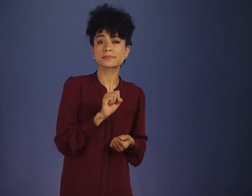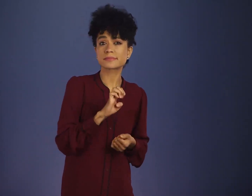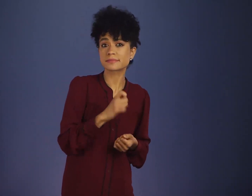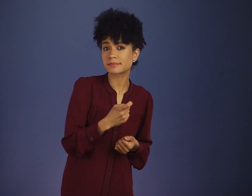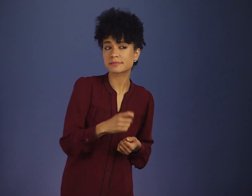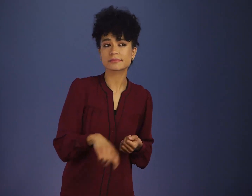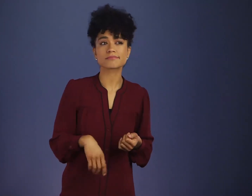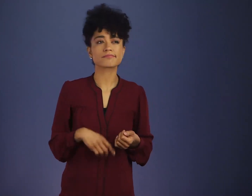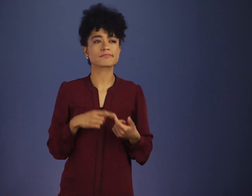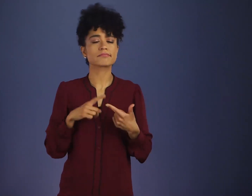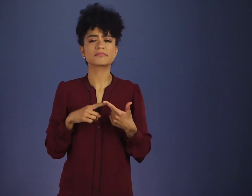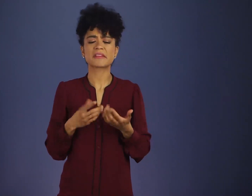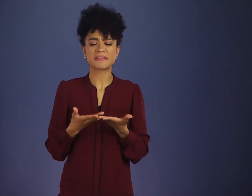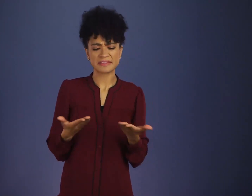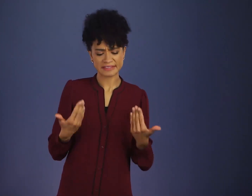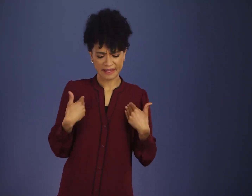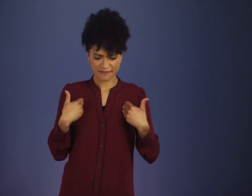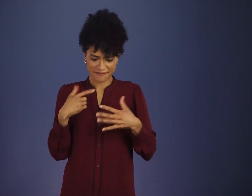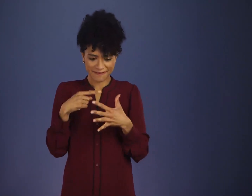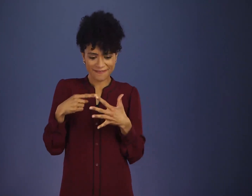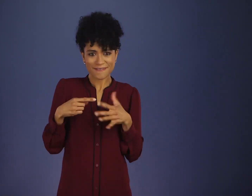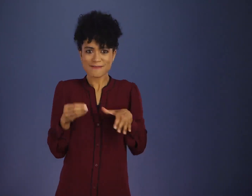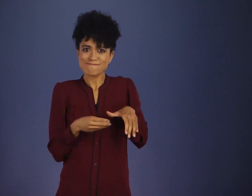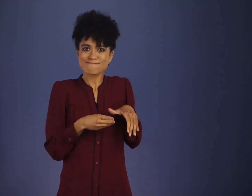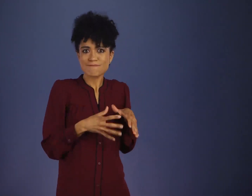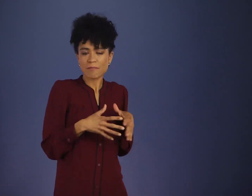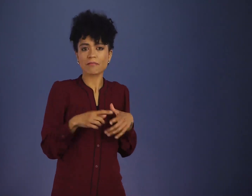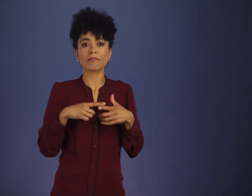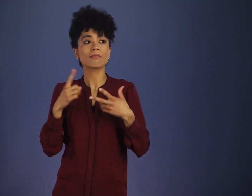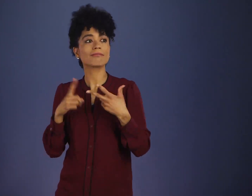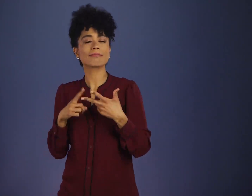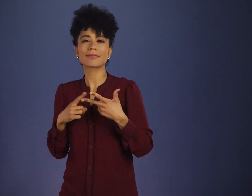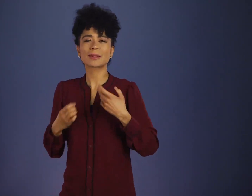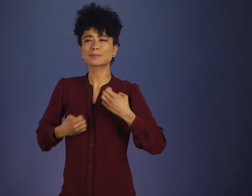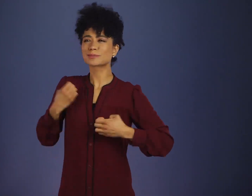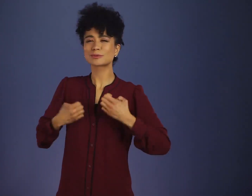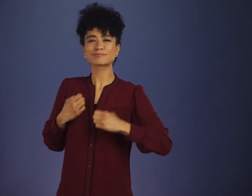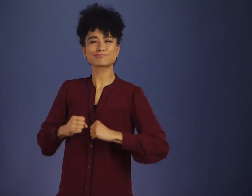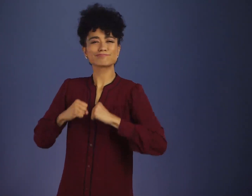So these desires — for the sex relation, for material and emotional security,